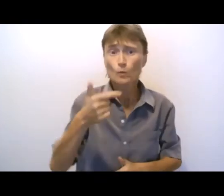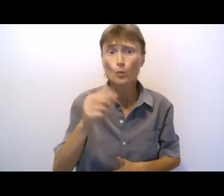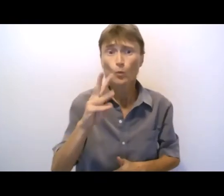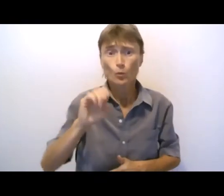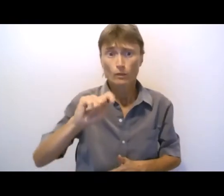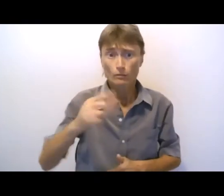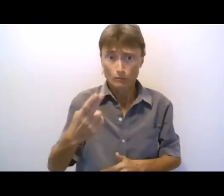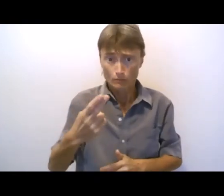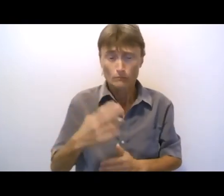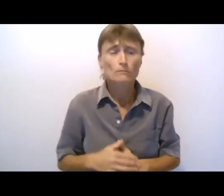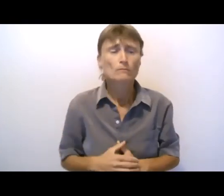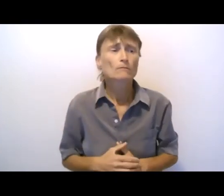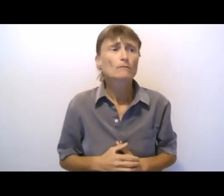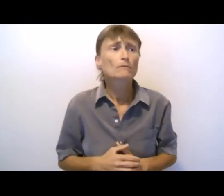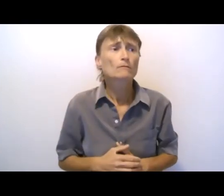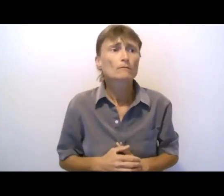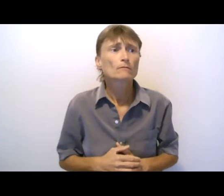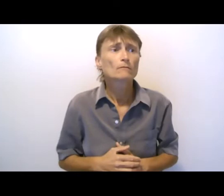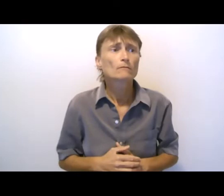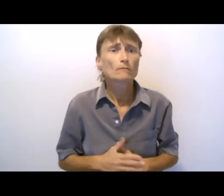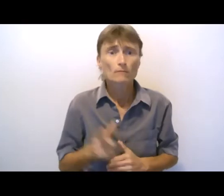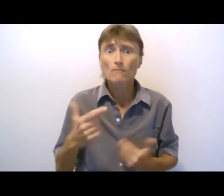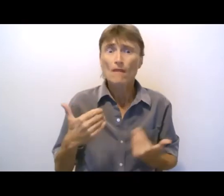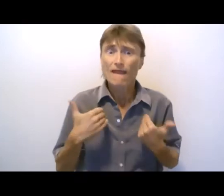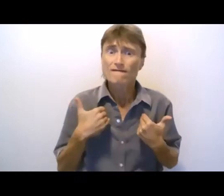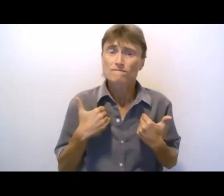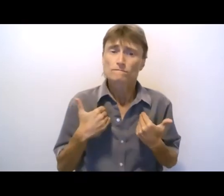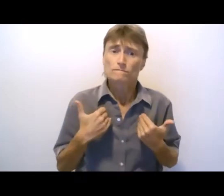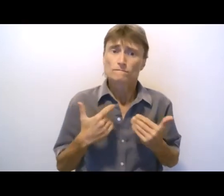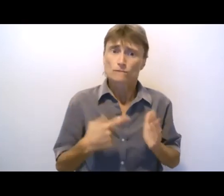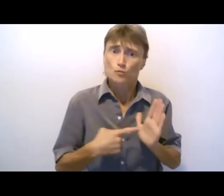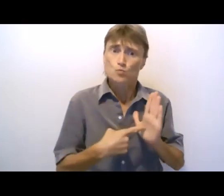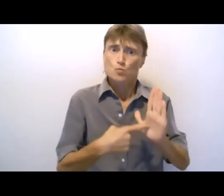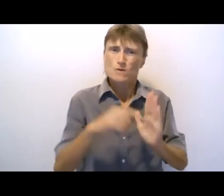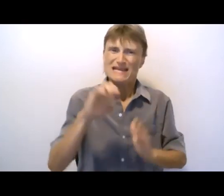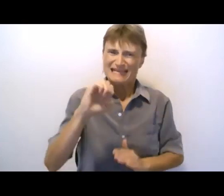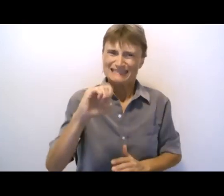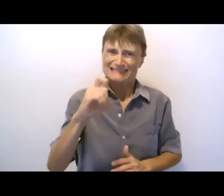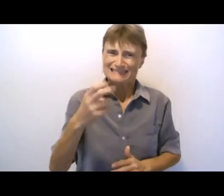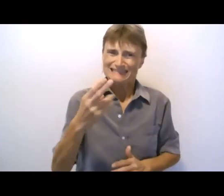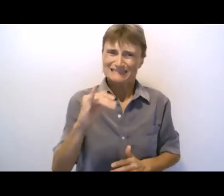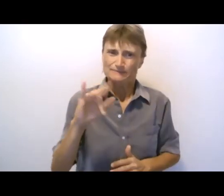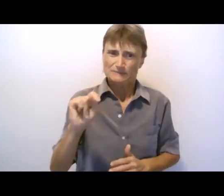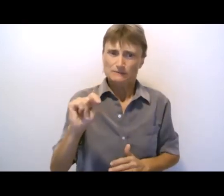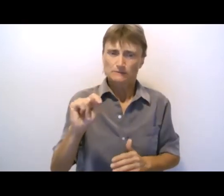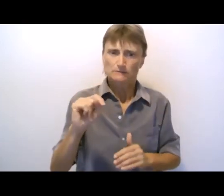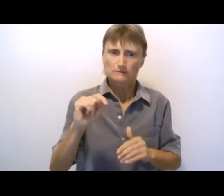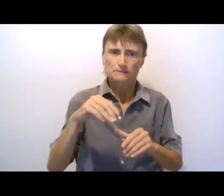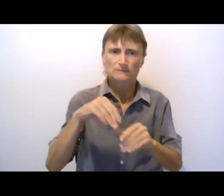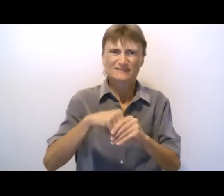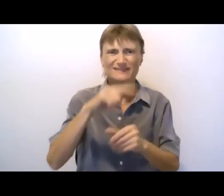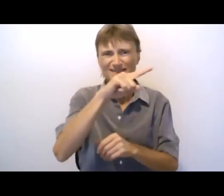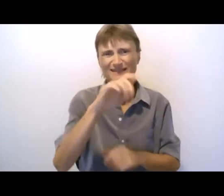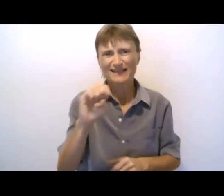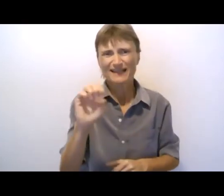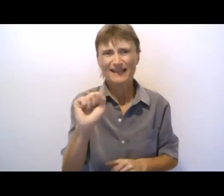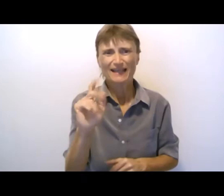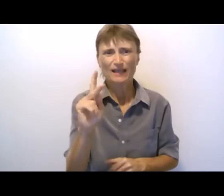Glenna, has had a show exhibition in the, with the Esker Foundation, and I think TRUCK